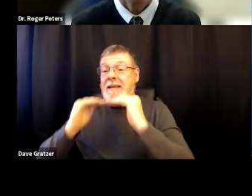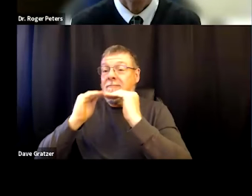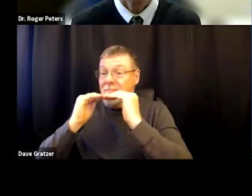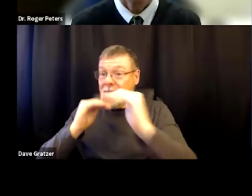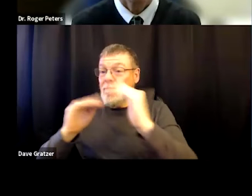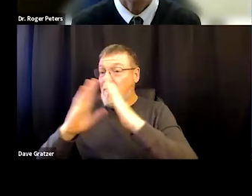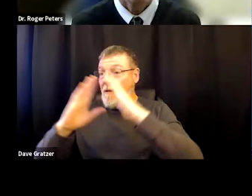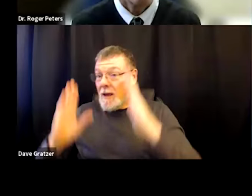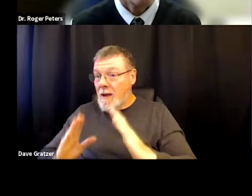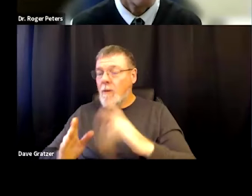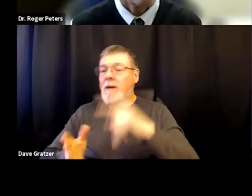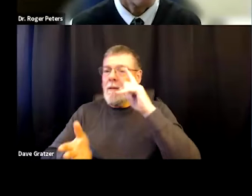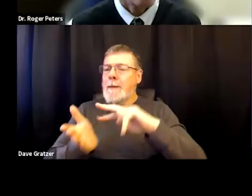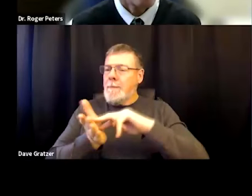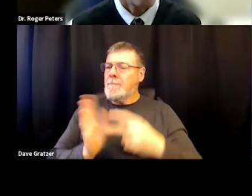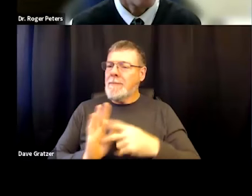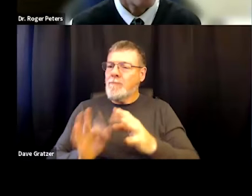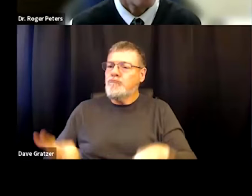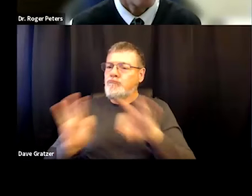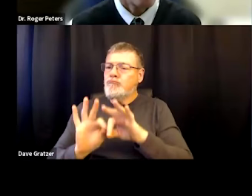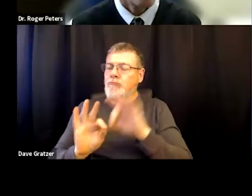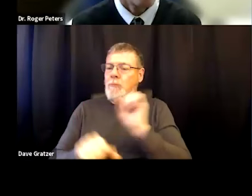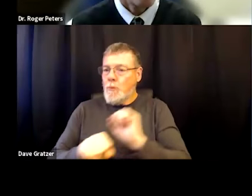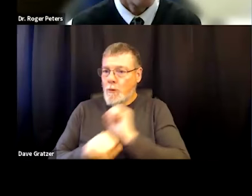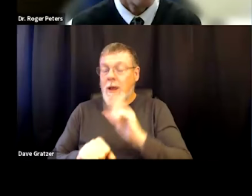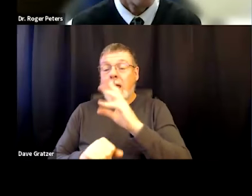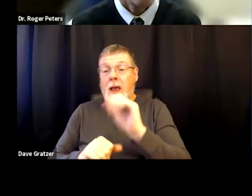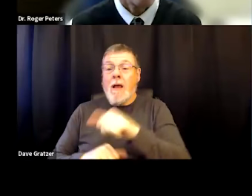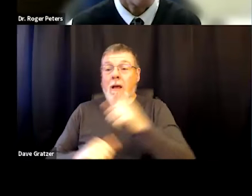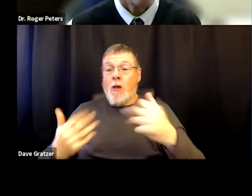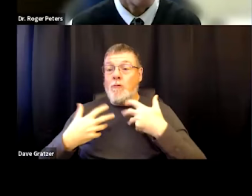meaningful employment and other recovery support services.